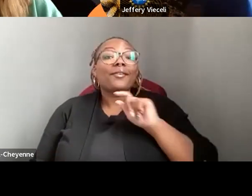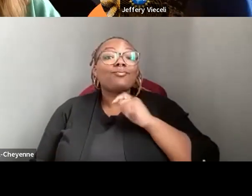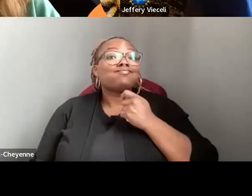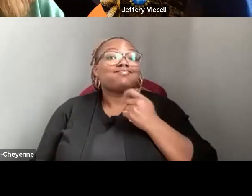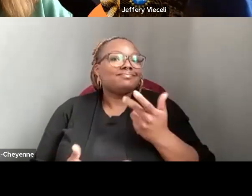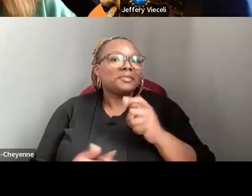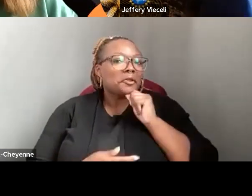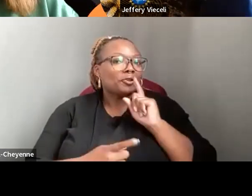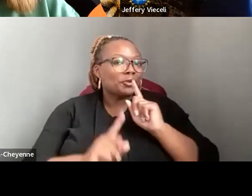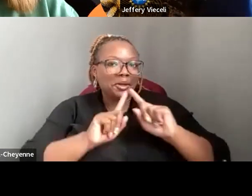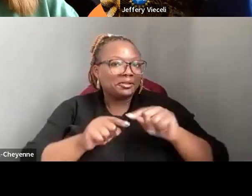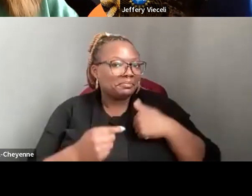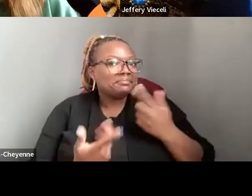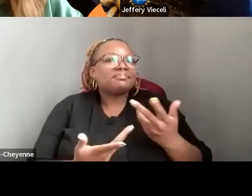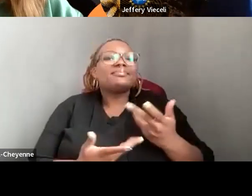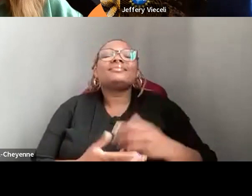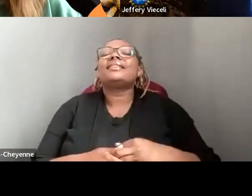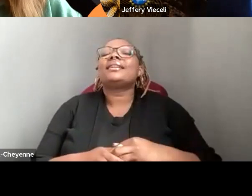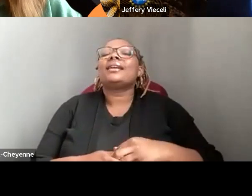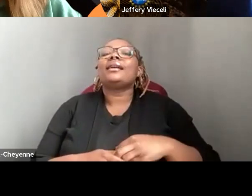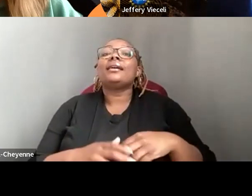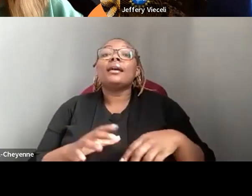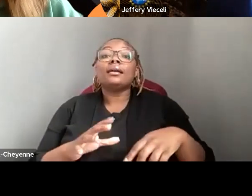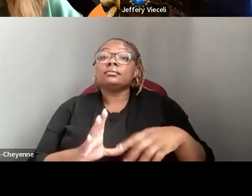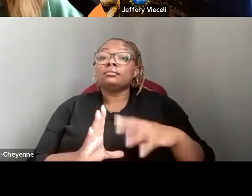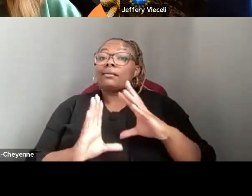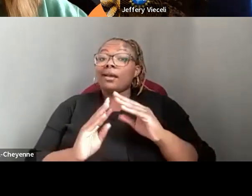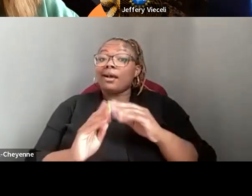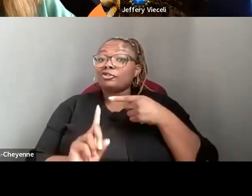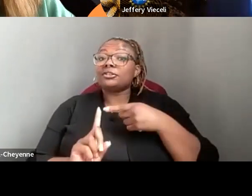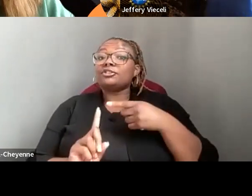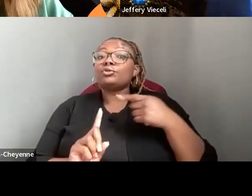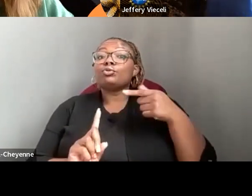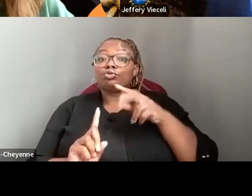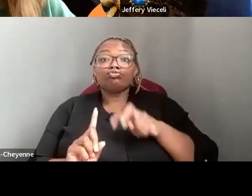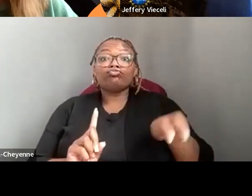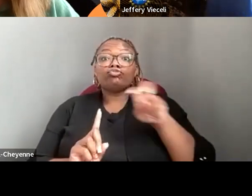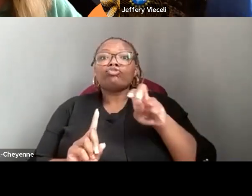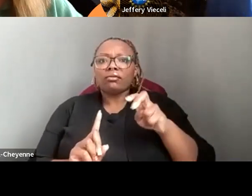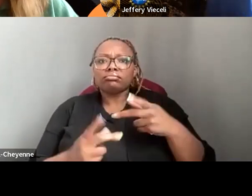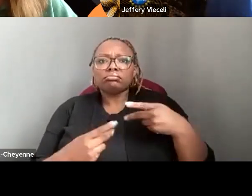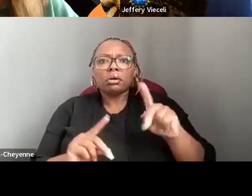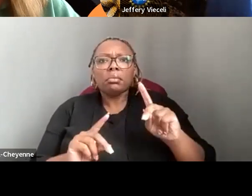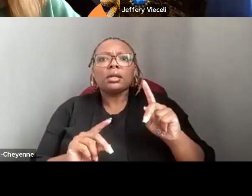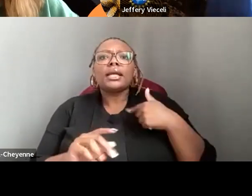At conferences, if you are on travel, that is allowable. It is part of your per diem.